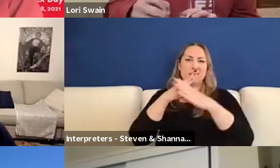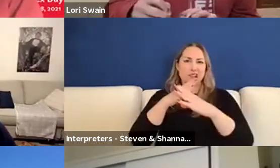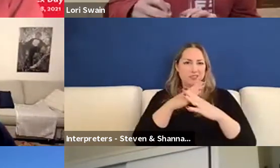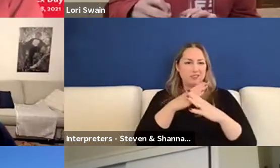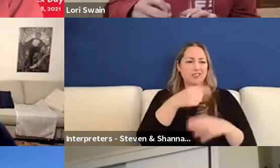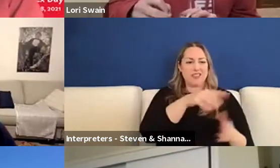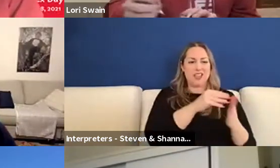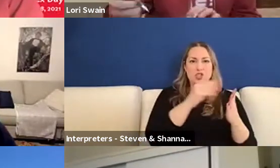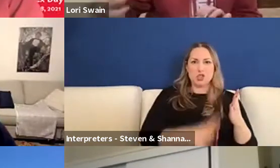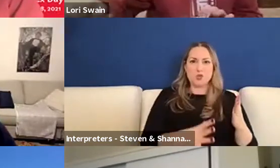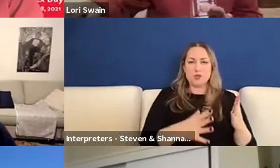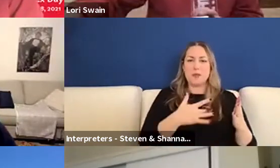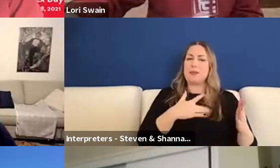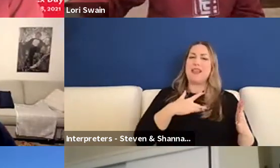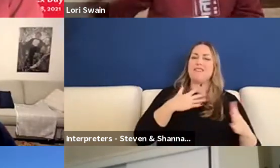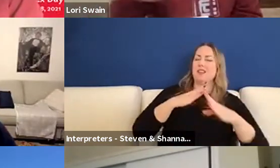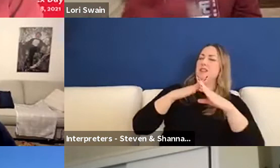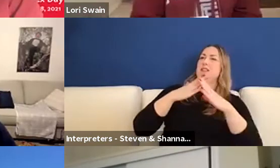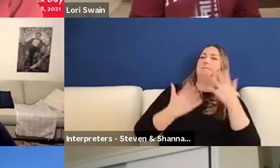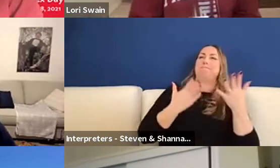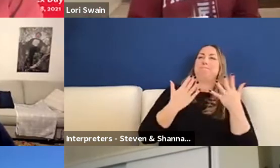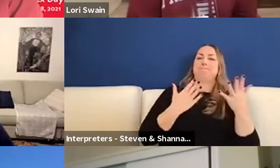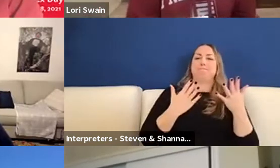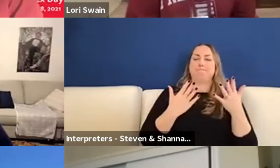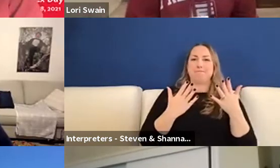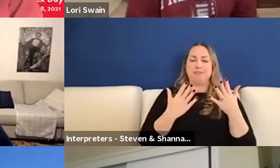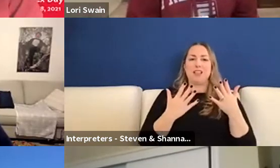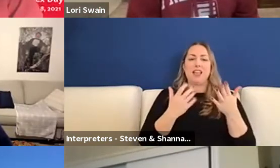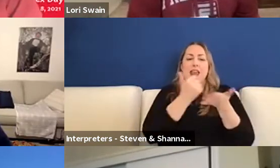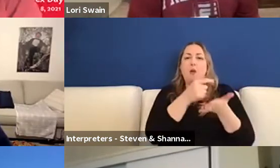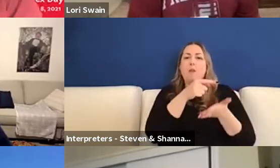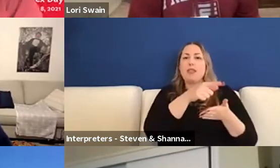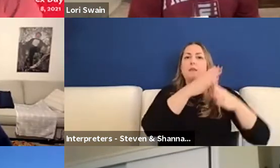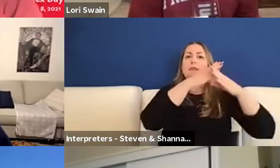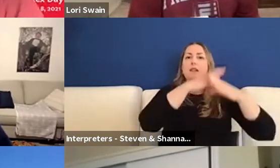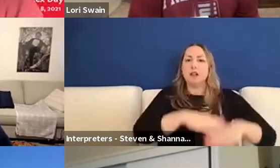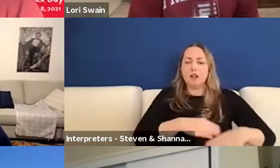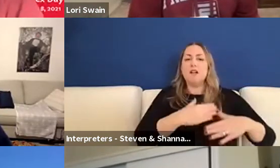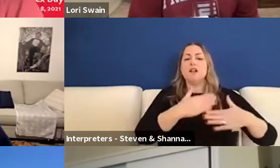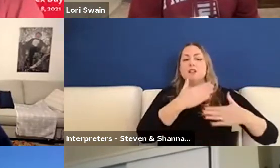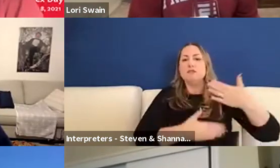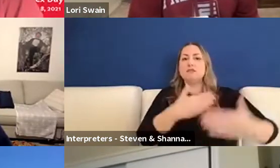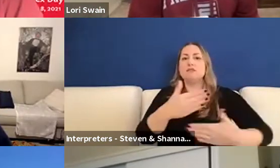move the things forward that they want to do so there's a lot of restructuring a lot of ideas, a lot of things that we can do in